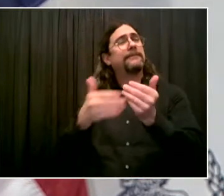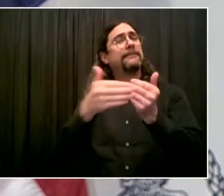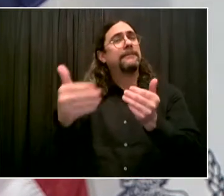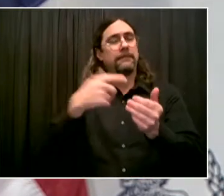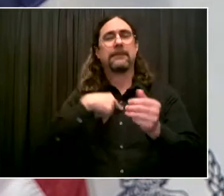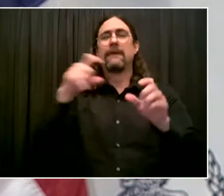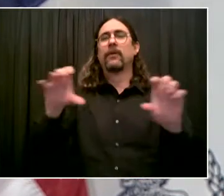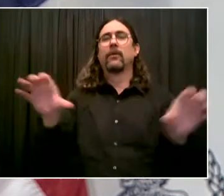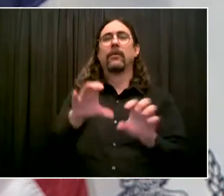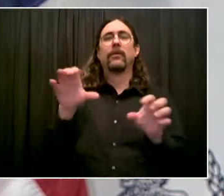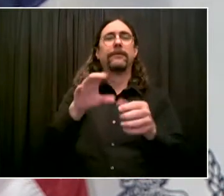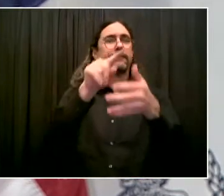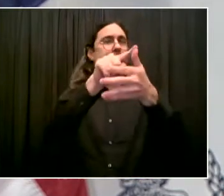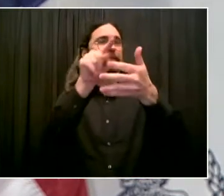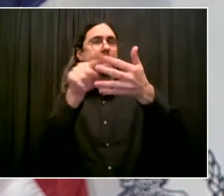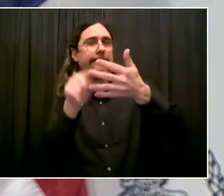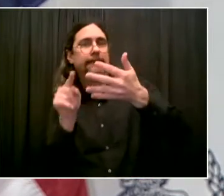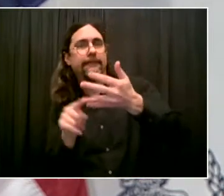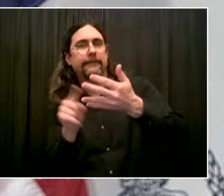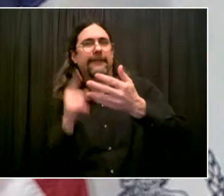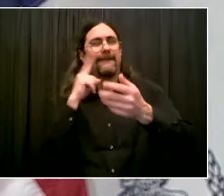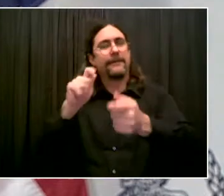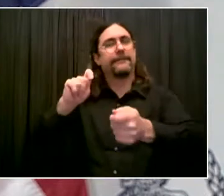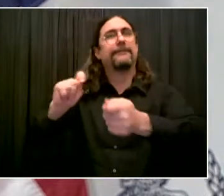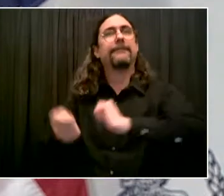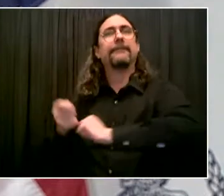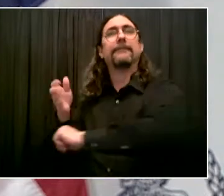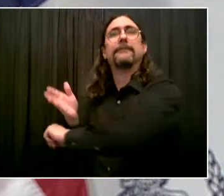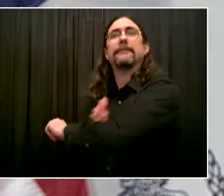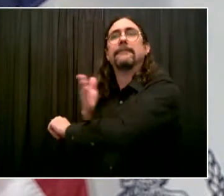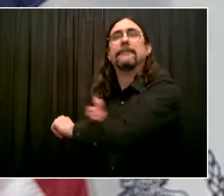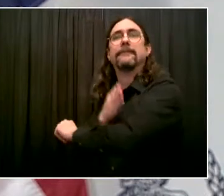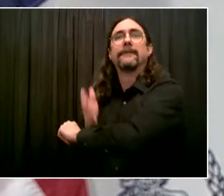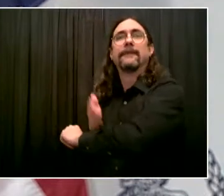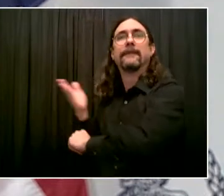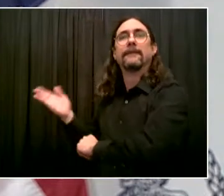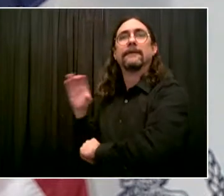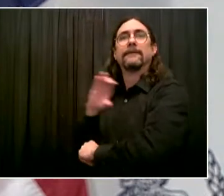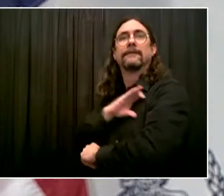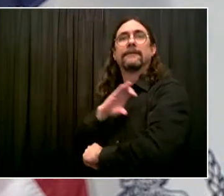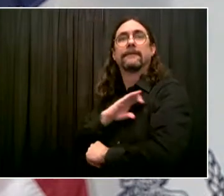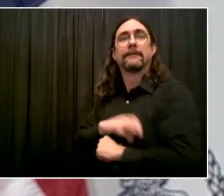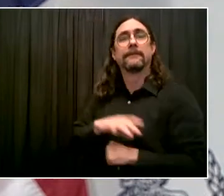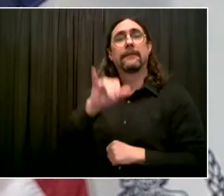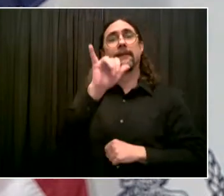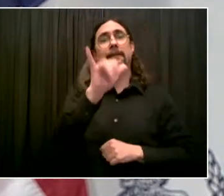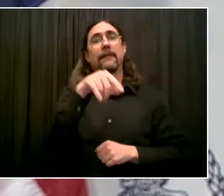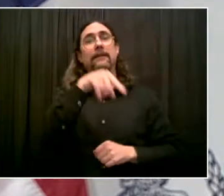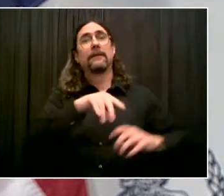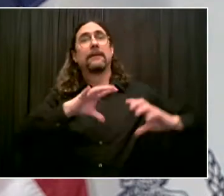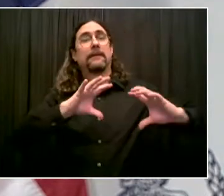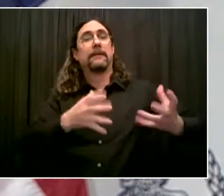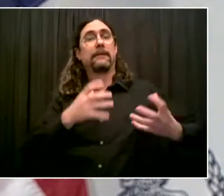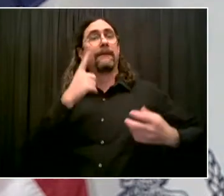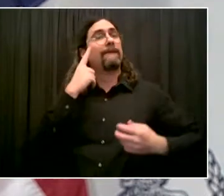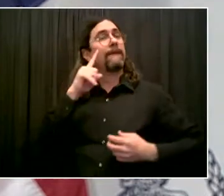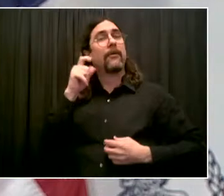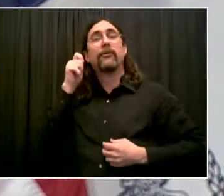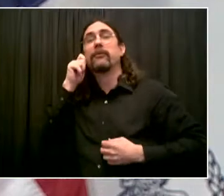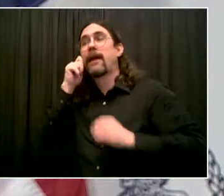ACCOMPANY IT WITH A SERIES OF CTACTA TIONSO O MAK THAT CHANGE BUT WE HAVE A MUCH BIGGER CONVERSATION. HAVING A COMMISSION ON RACIAL JUSTICE